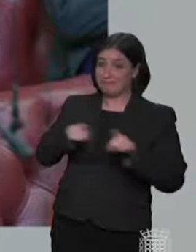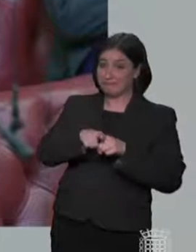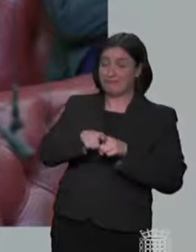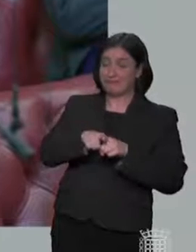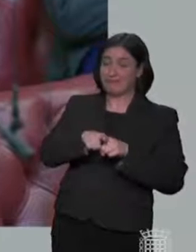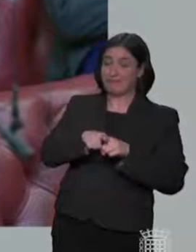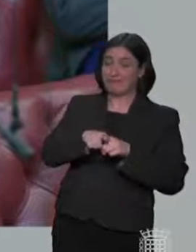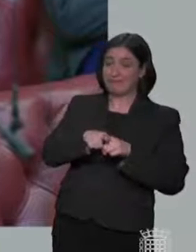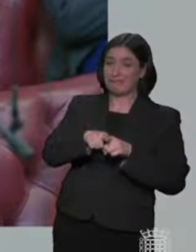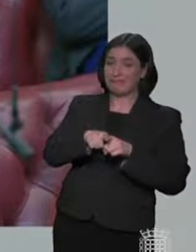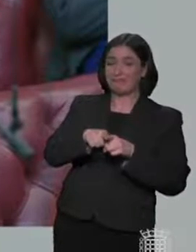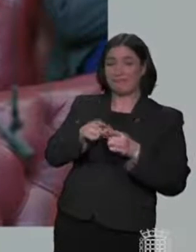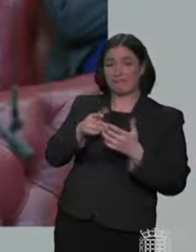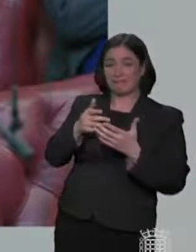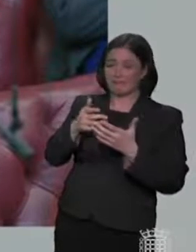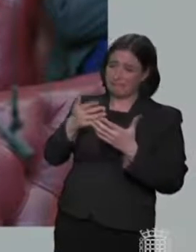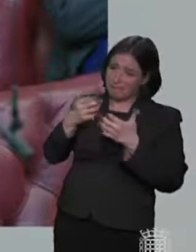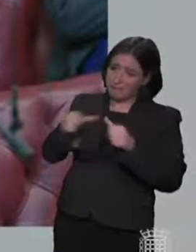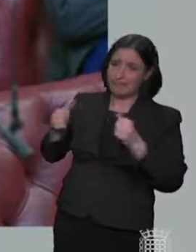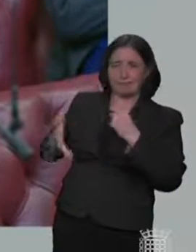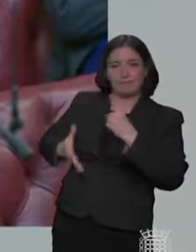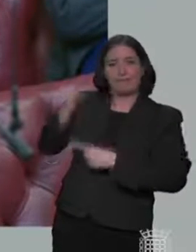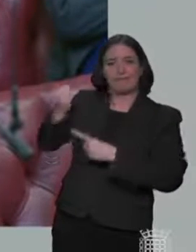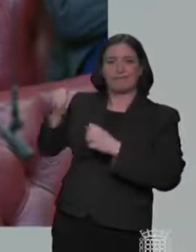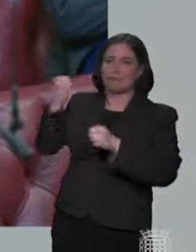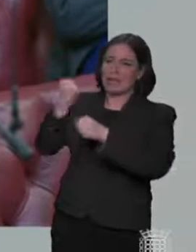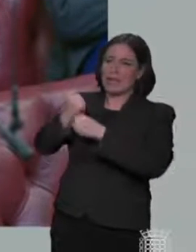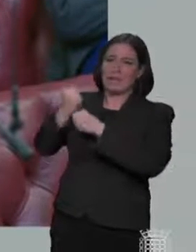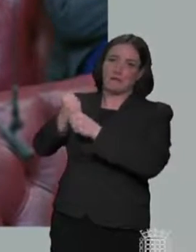securing government backing must surely be the inspirational rose ailing ellis